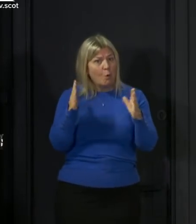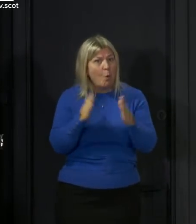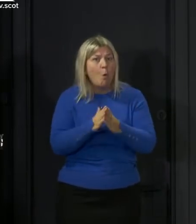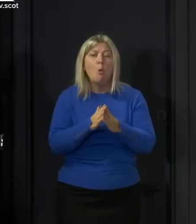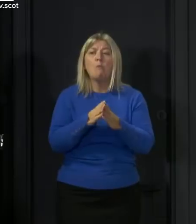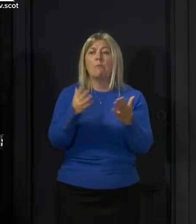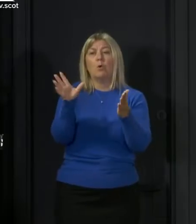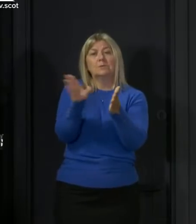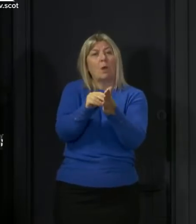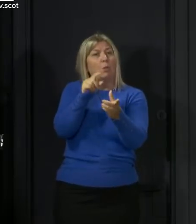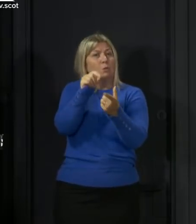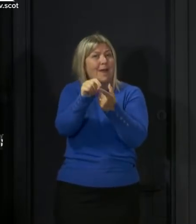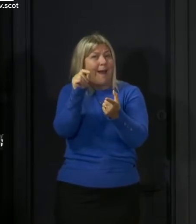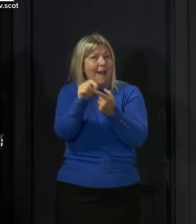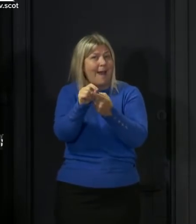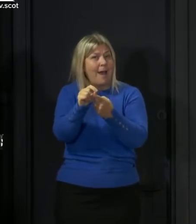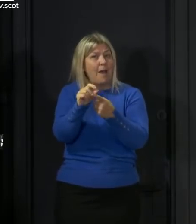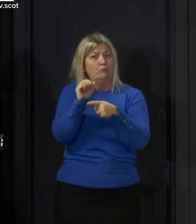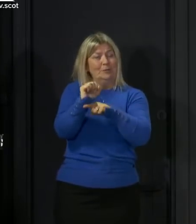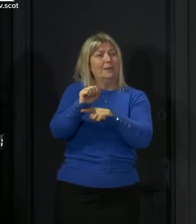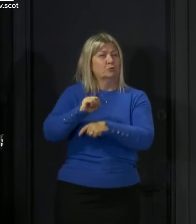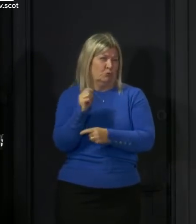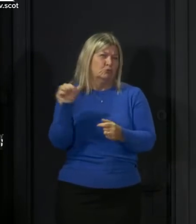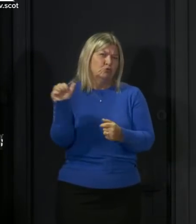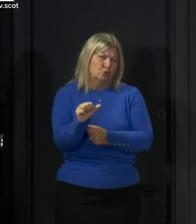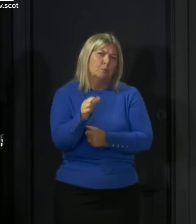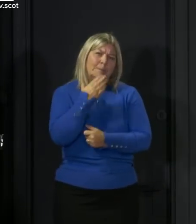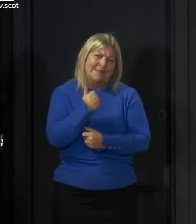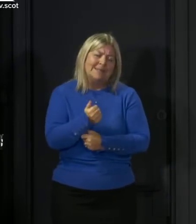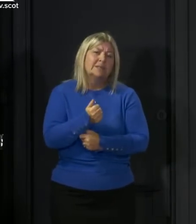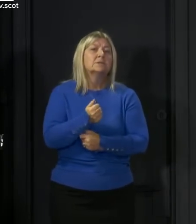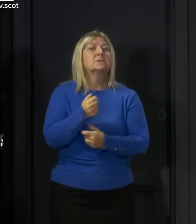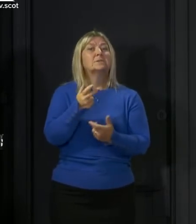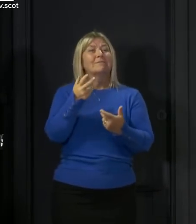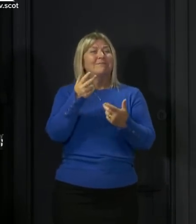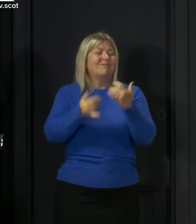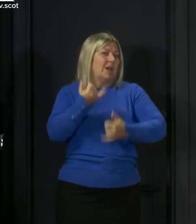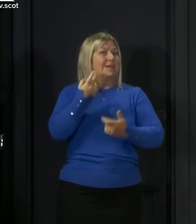And finally, remember when you are out and about and interacting with other people,